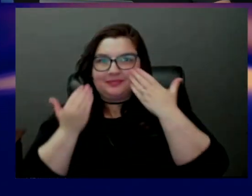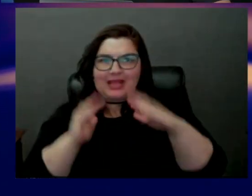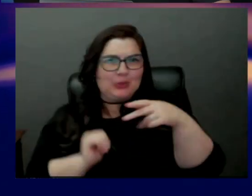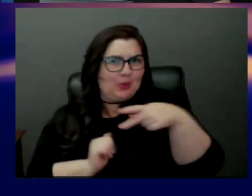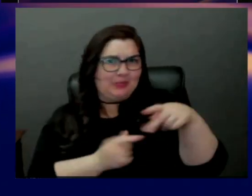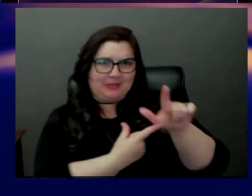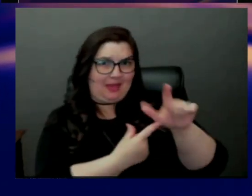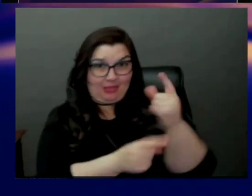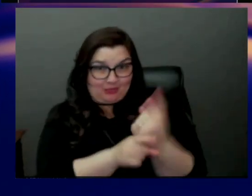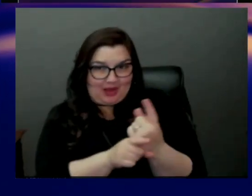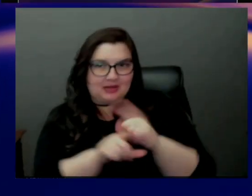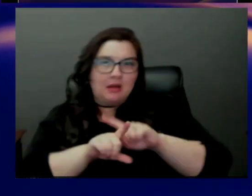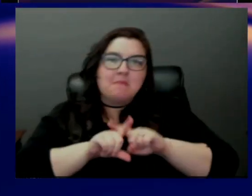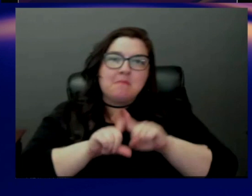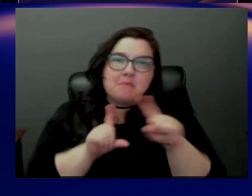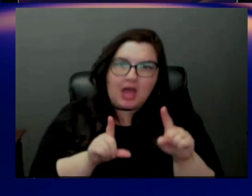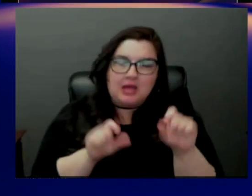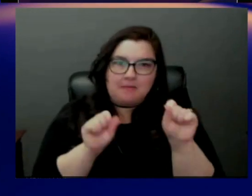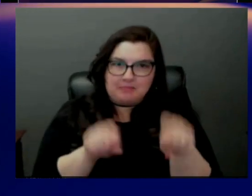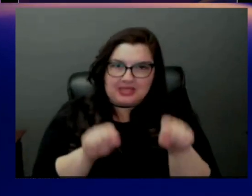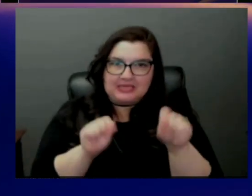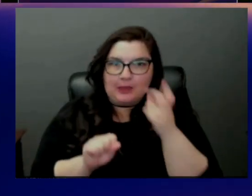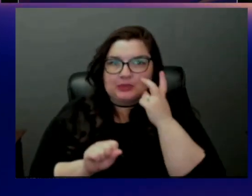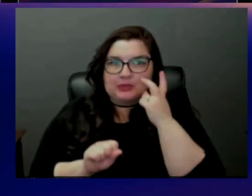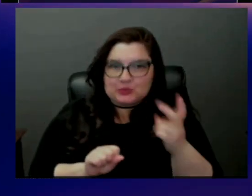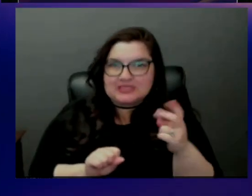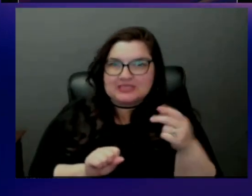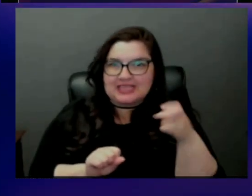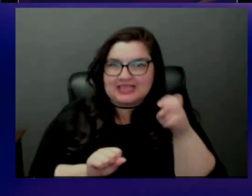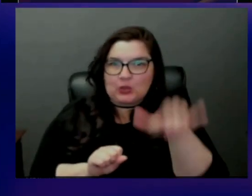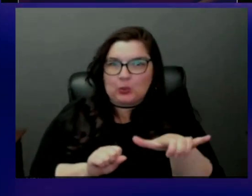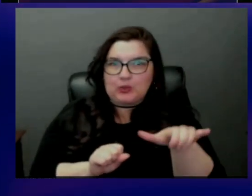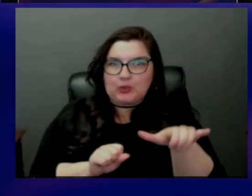But like being able to see the query that was generated for me.